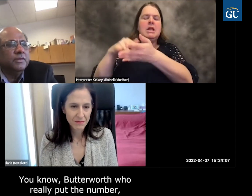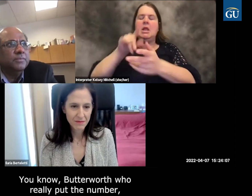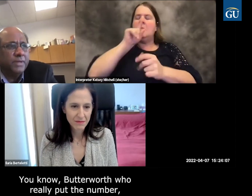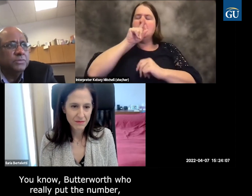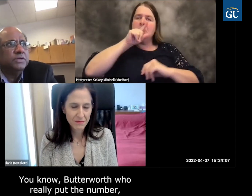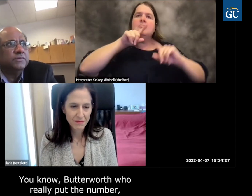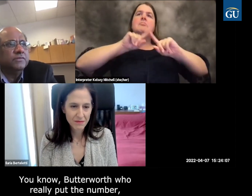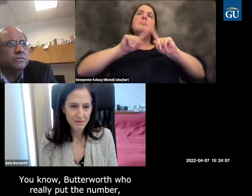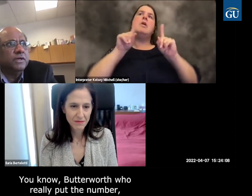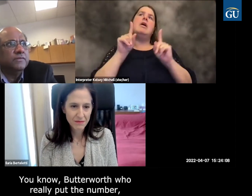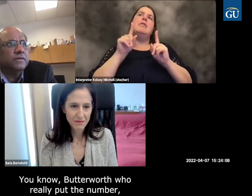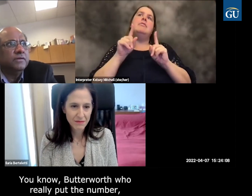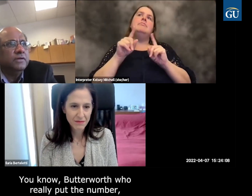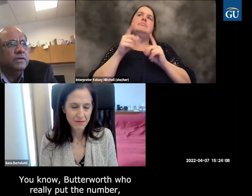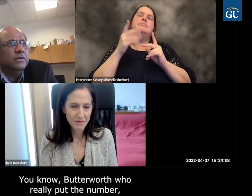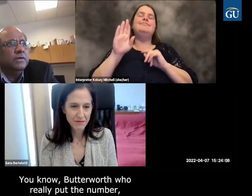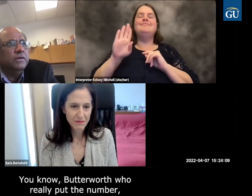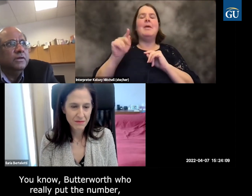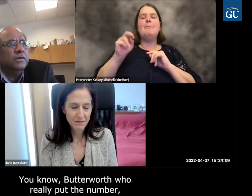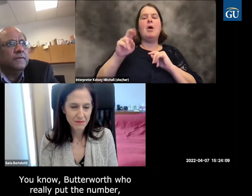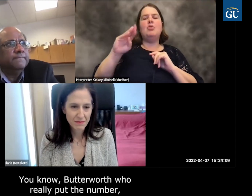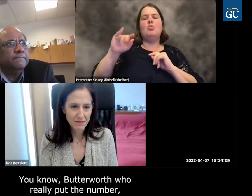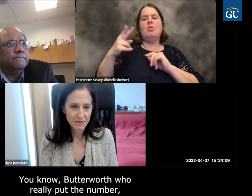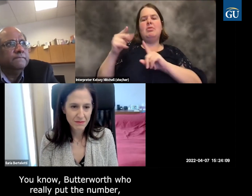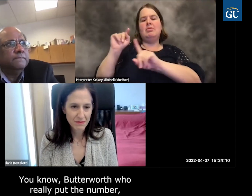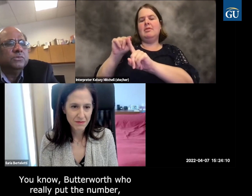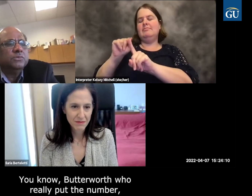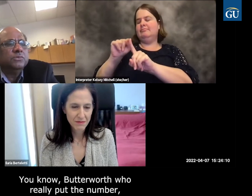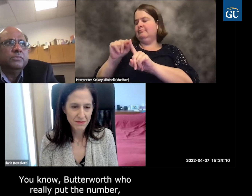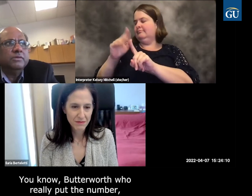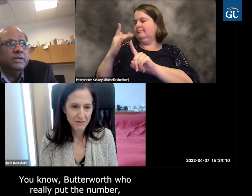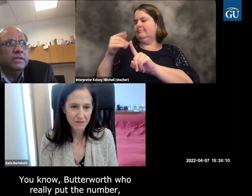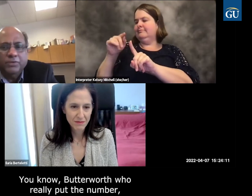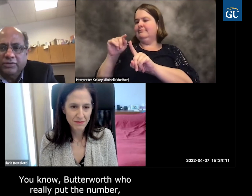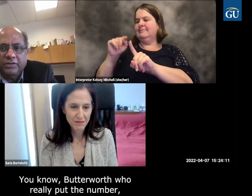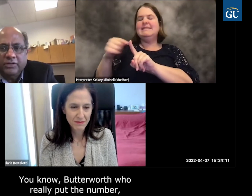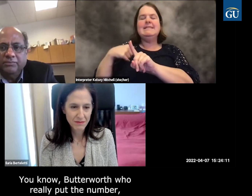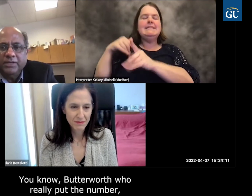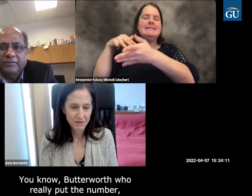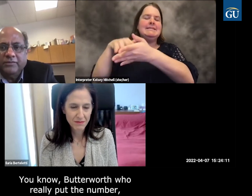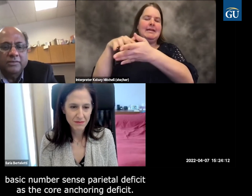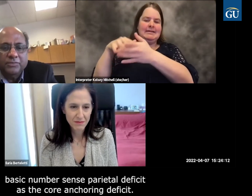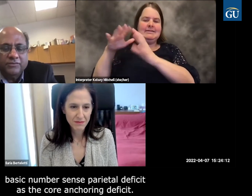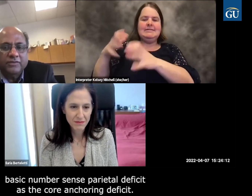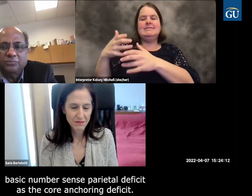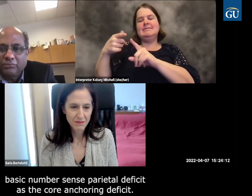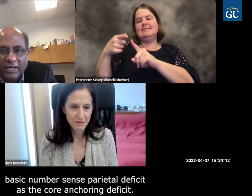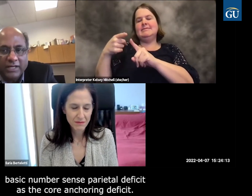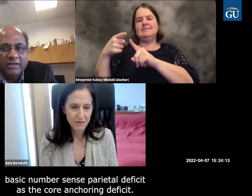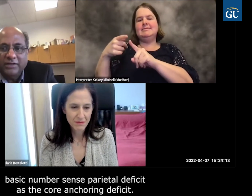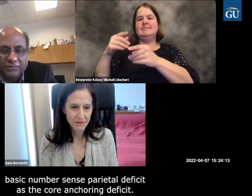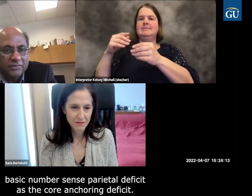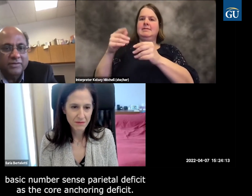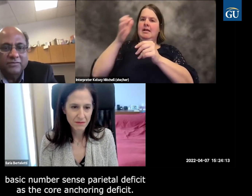by the word sense who has a uh you know really put the number basic